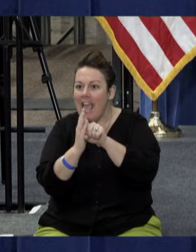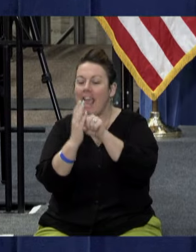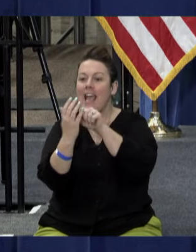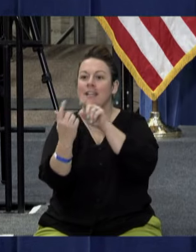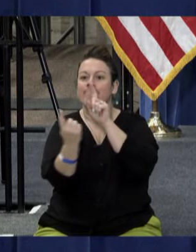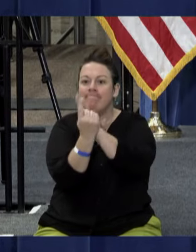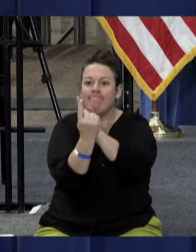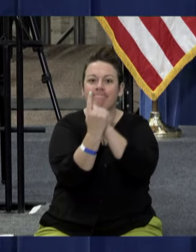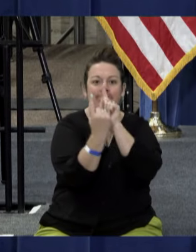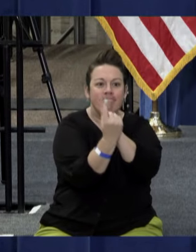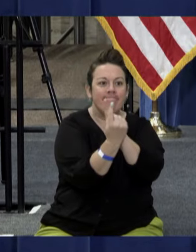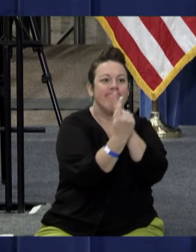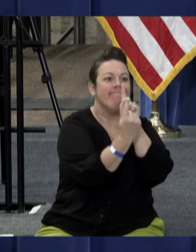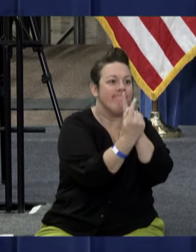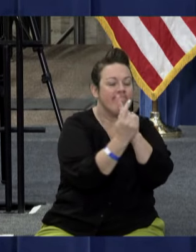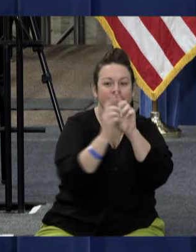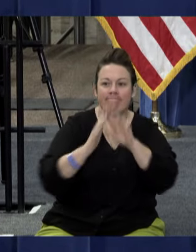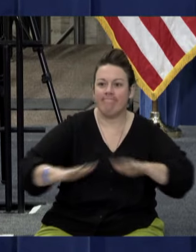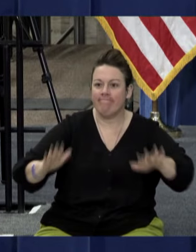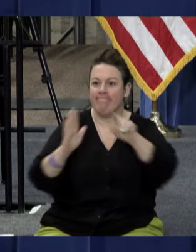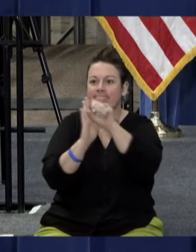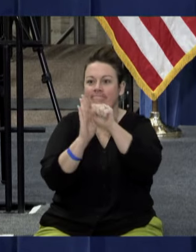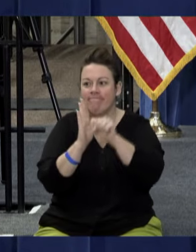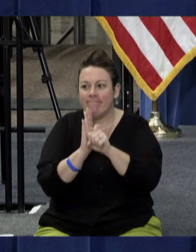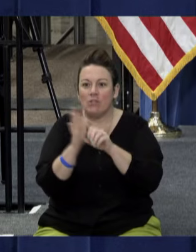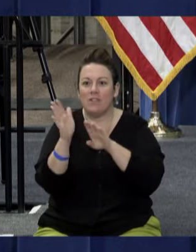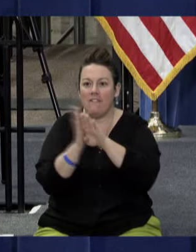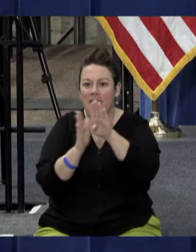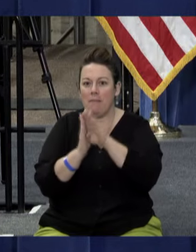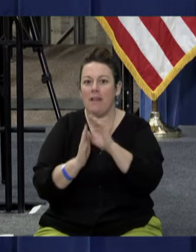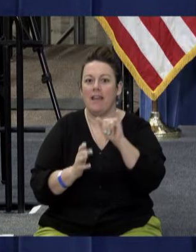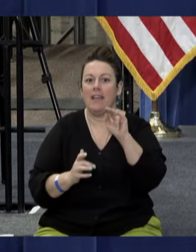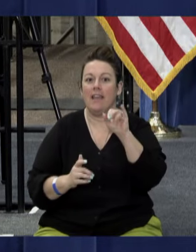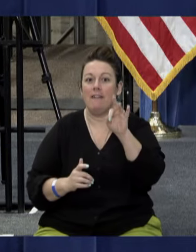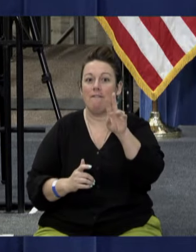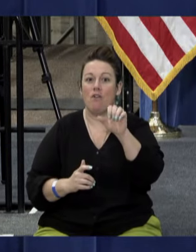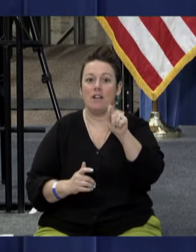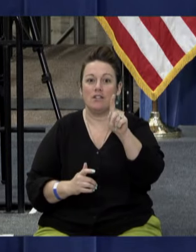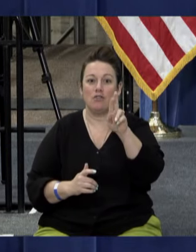helping to build that infrastructure. So we'll be happy to have Wendy join us.